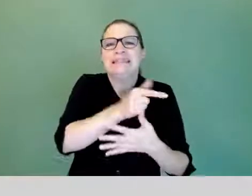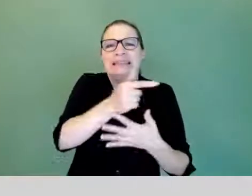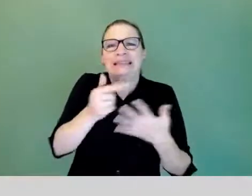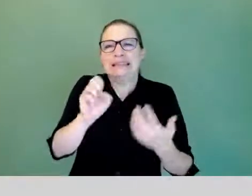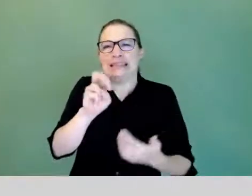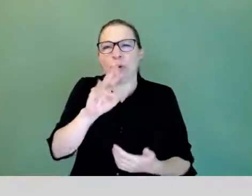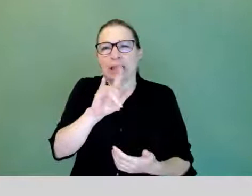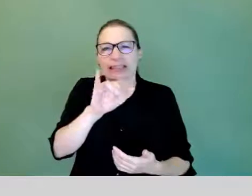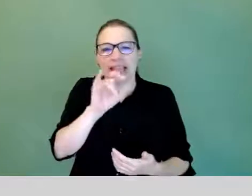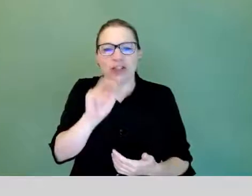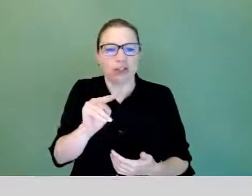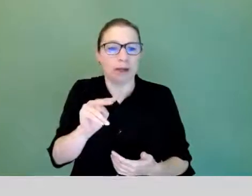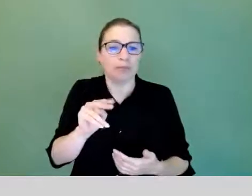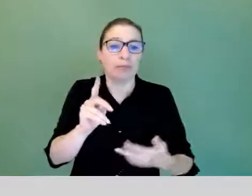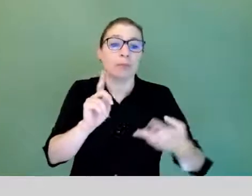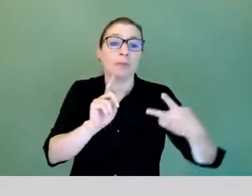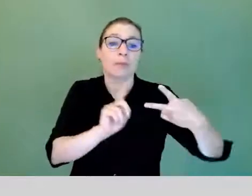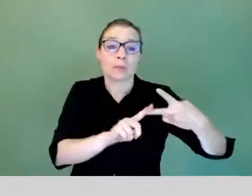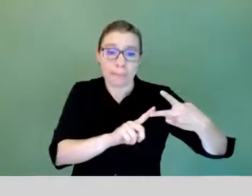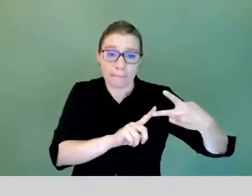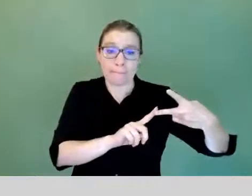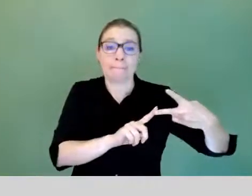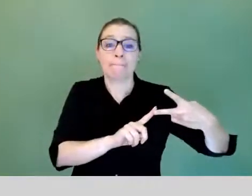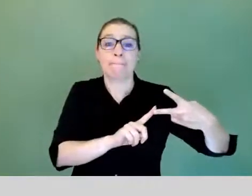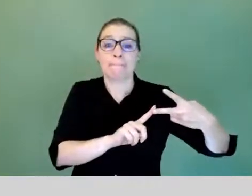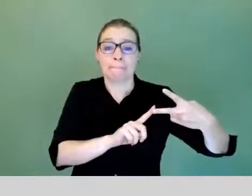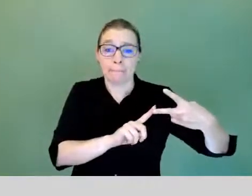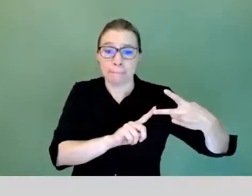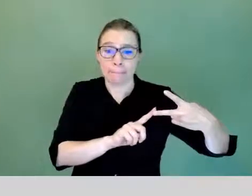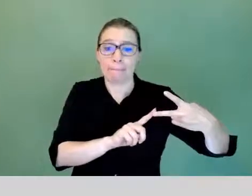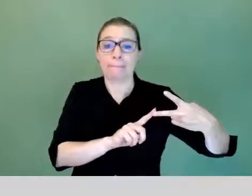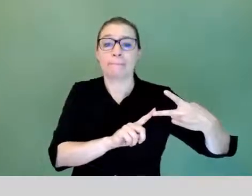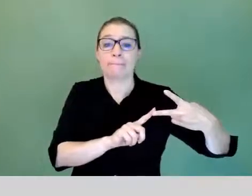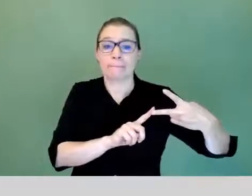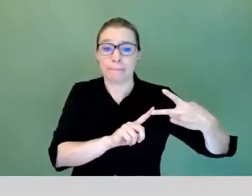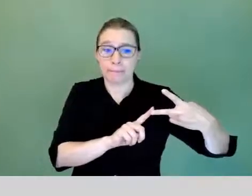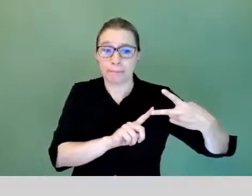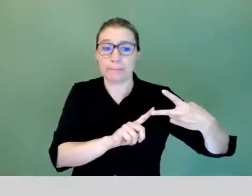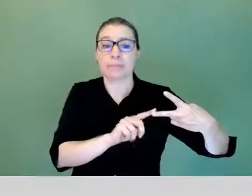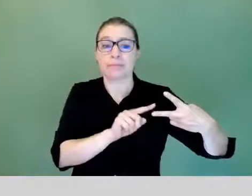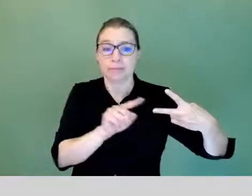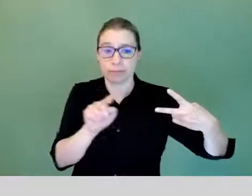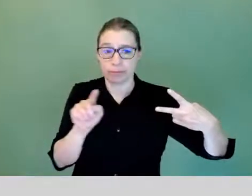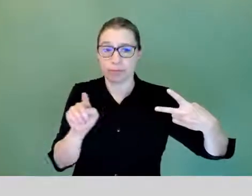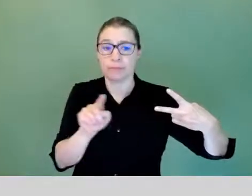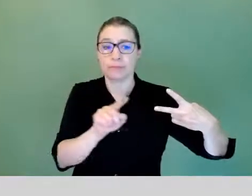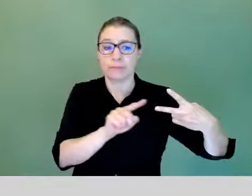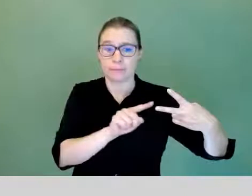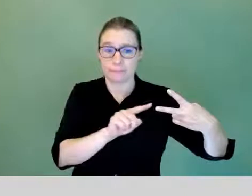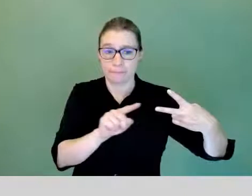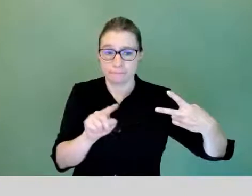Then disable XML external entity and DTD processing in all XML parsers in the application.